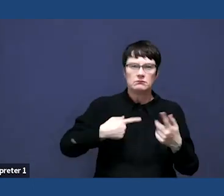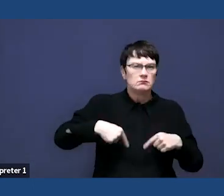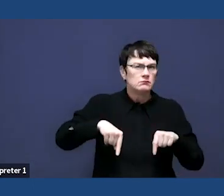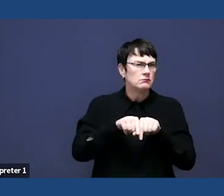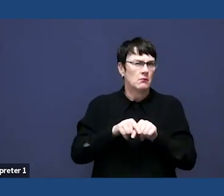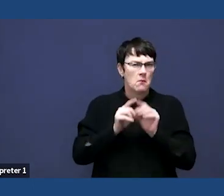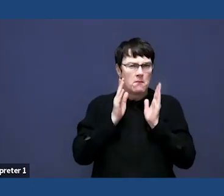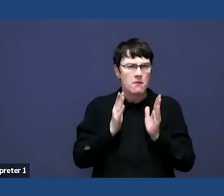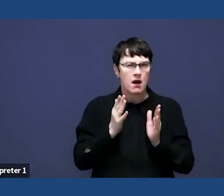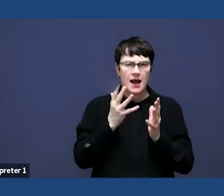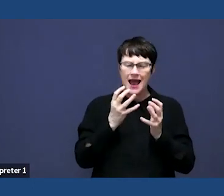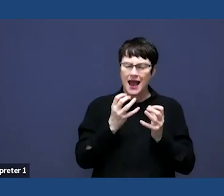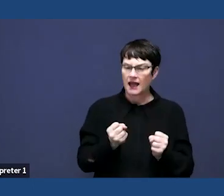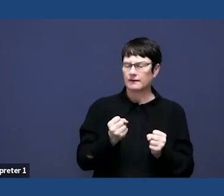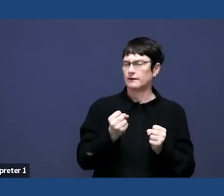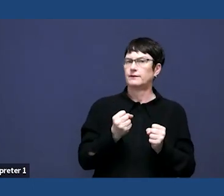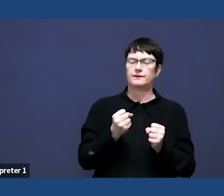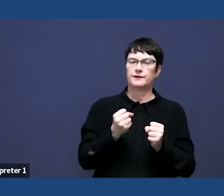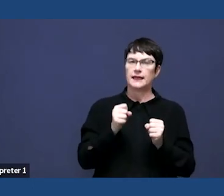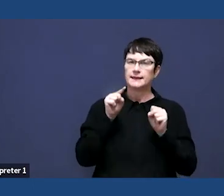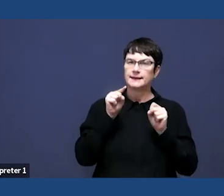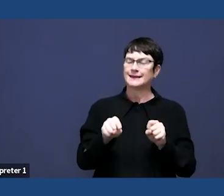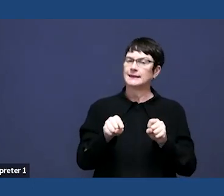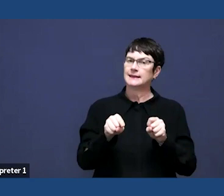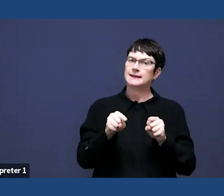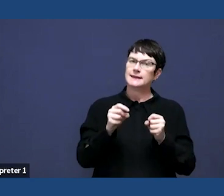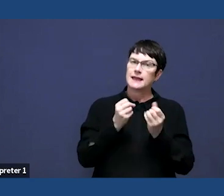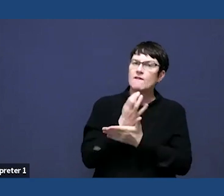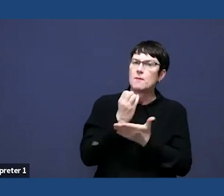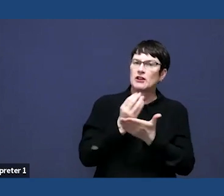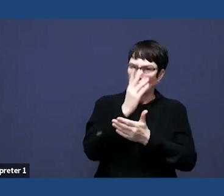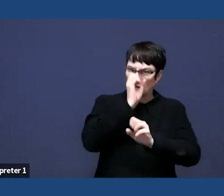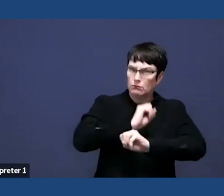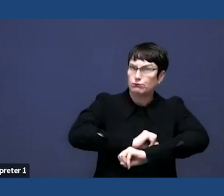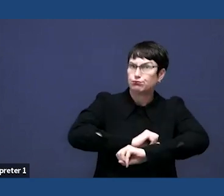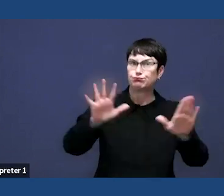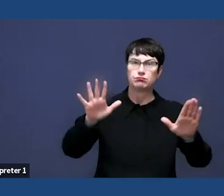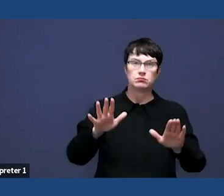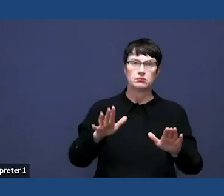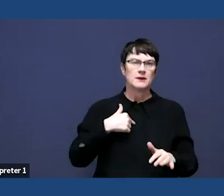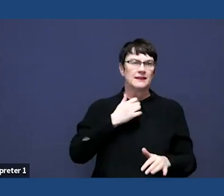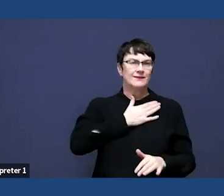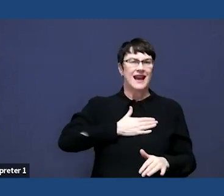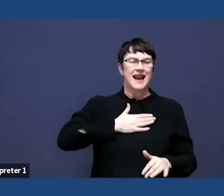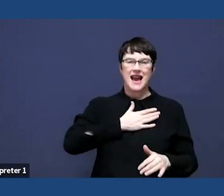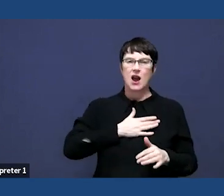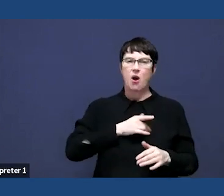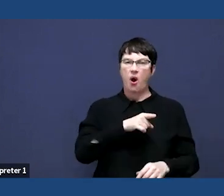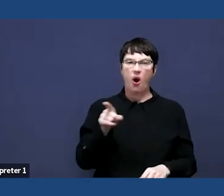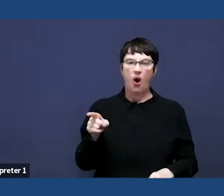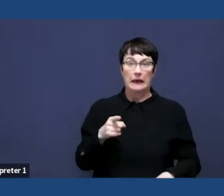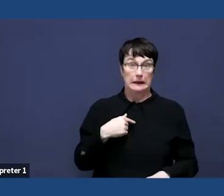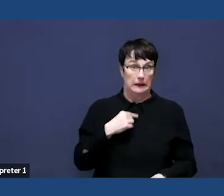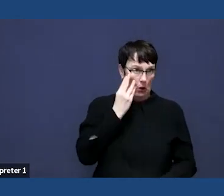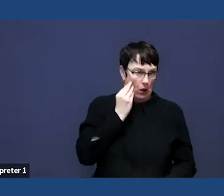It feels like talking about getting older is bad. Why is it bad? It's beautiful.